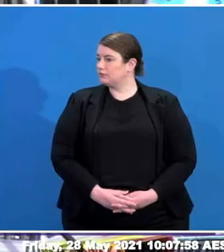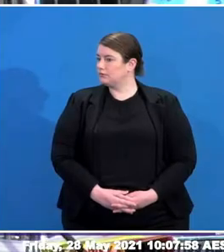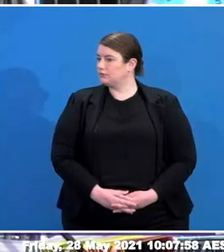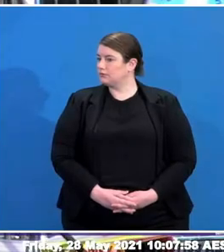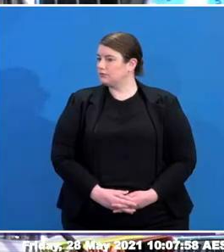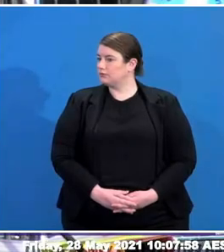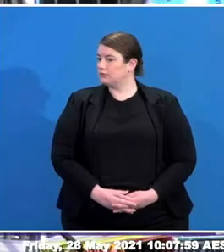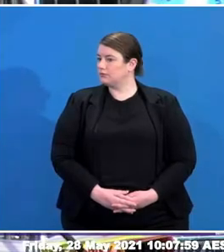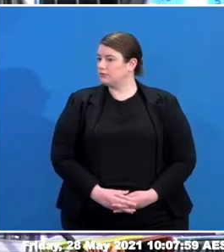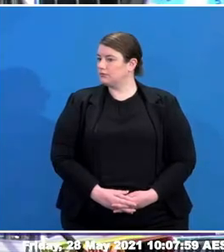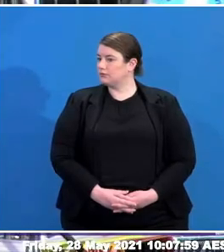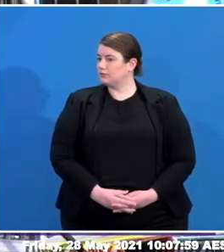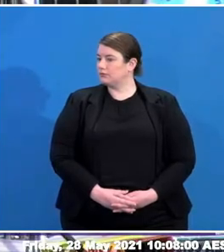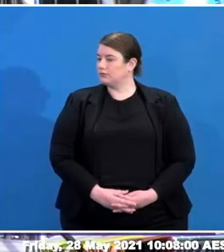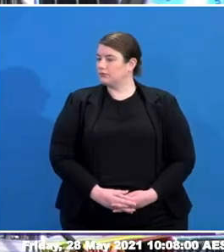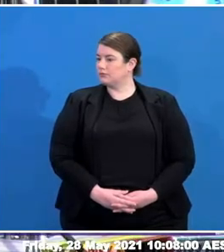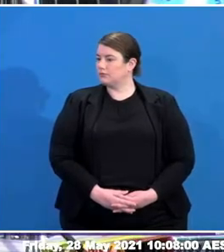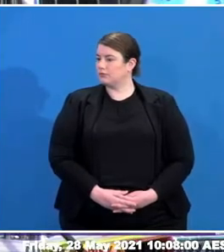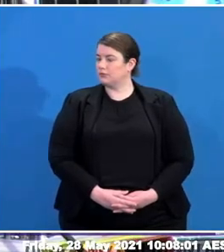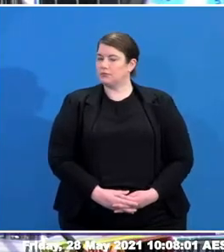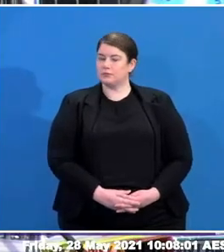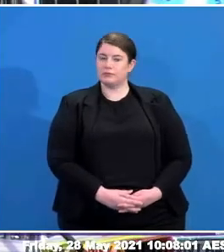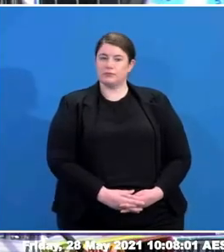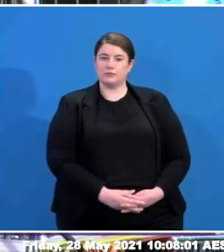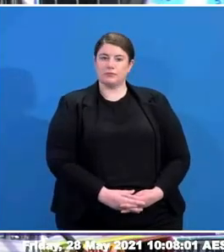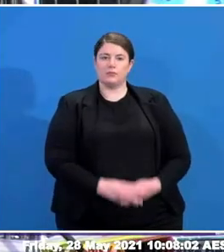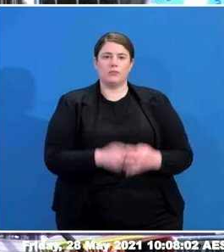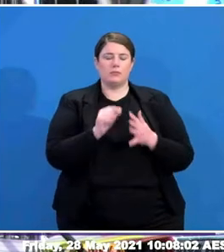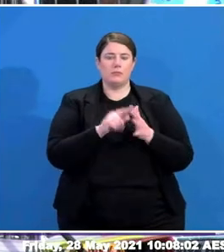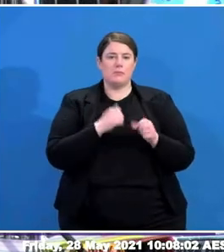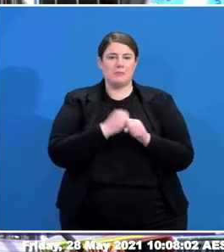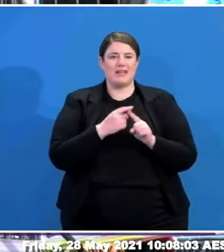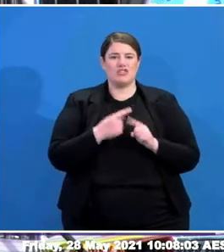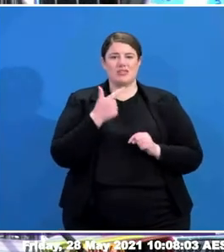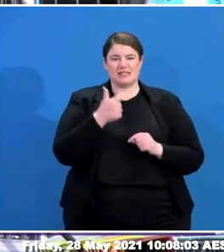At page 7 of 9 is a document which we looked at yesterday, Attachment 3.